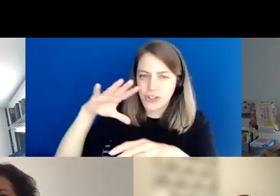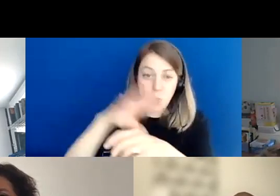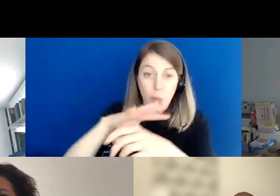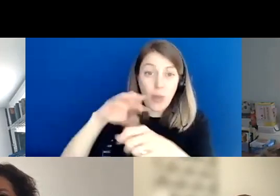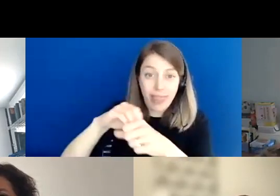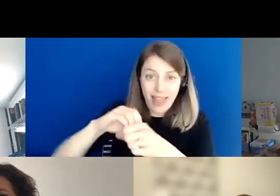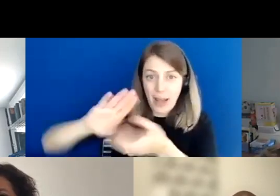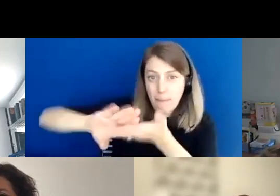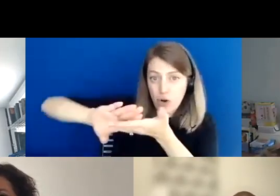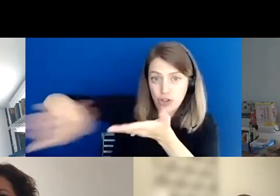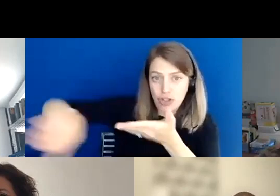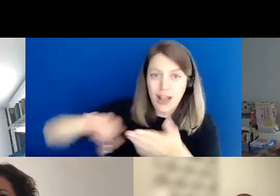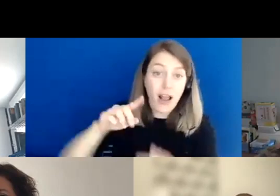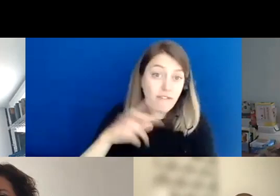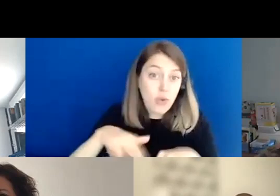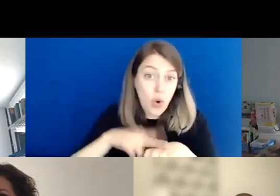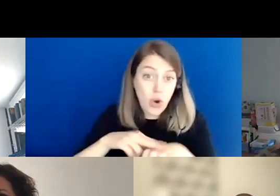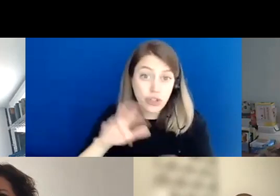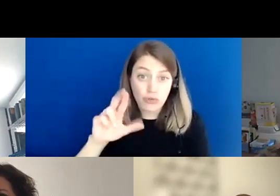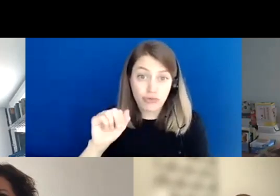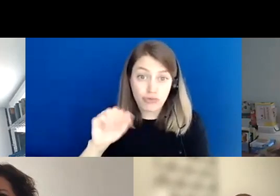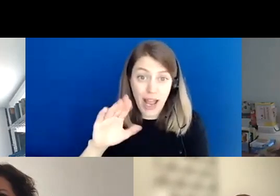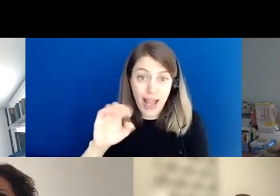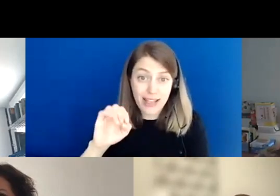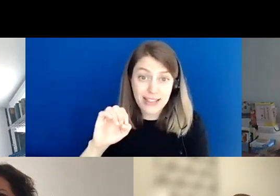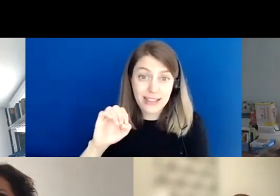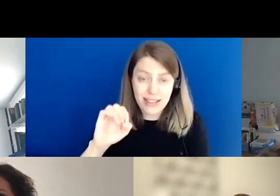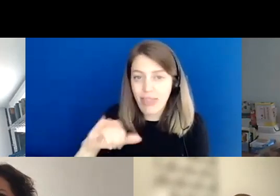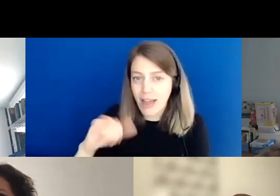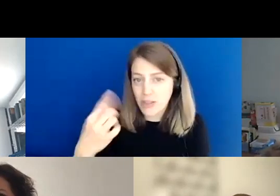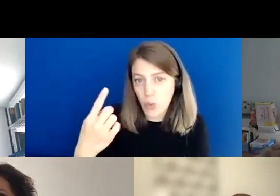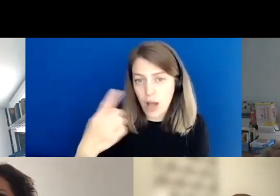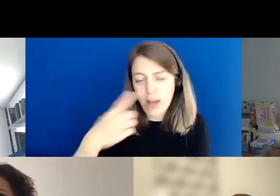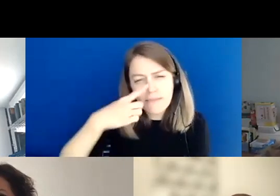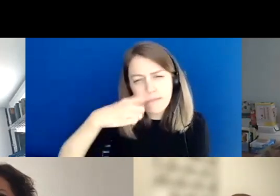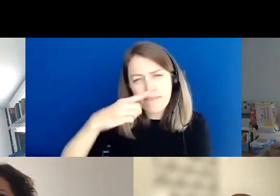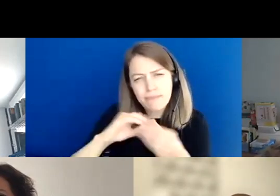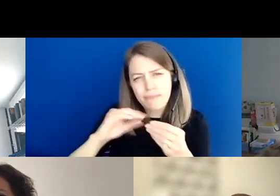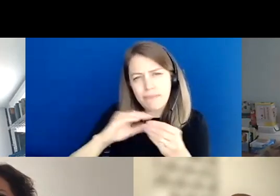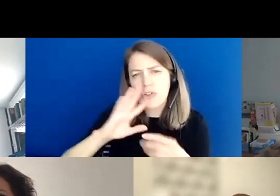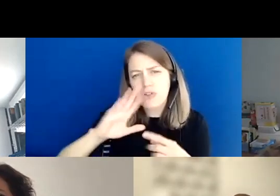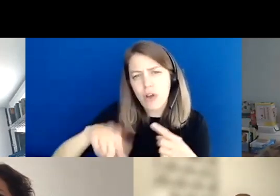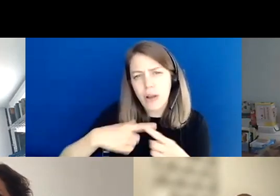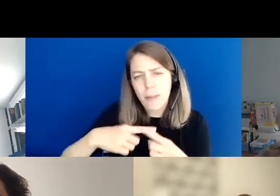I wonder if you could speak to that. If you could speak to the racial equity components of